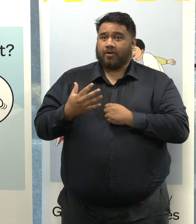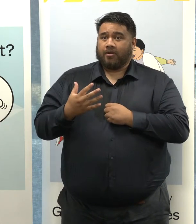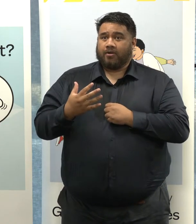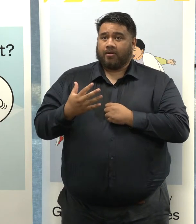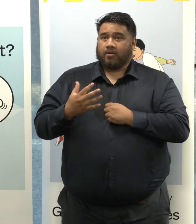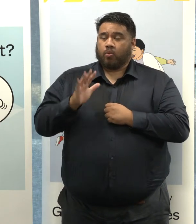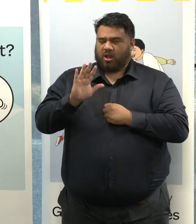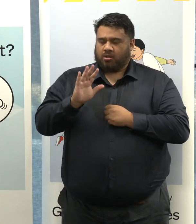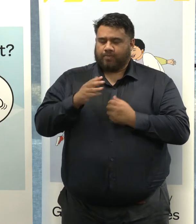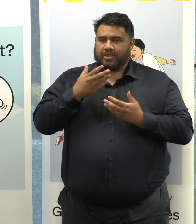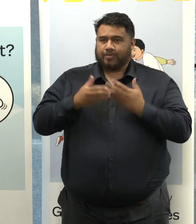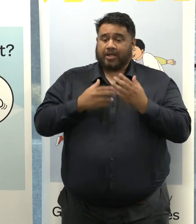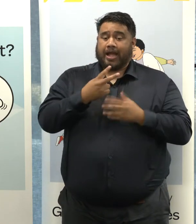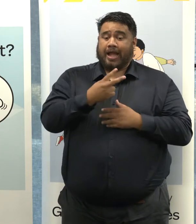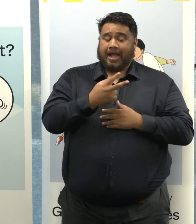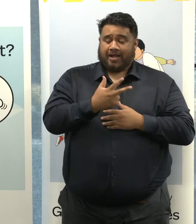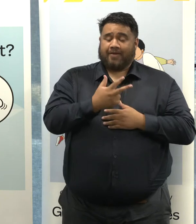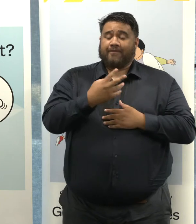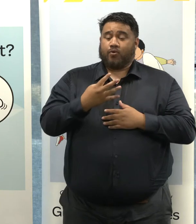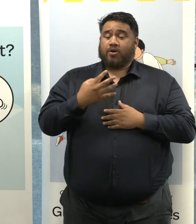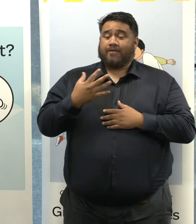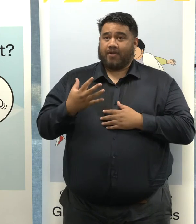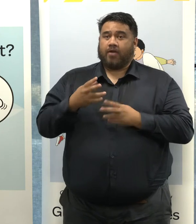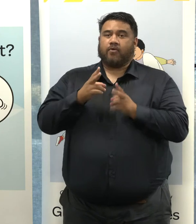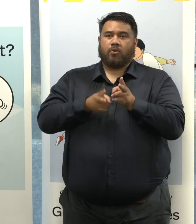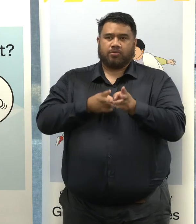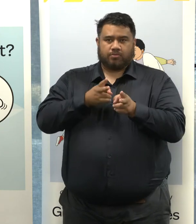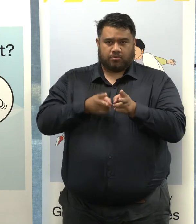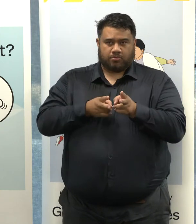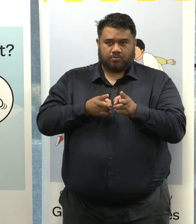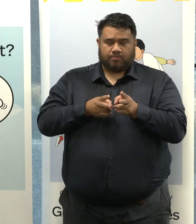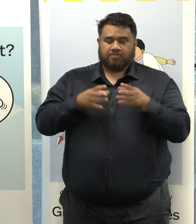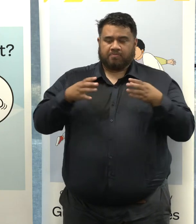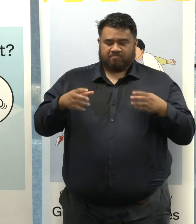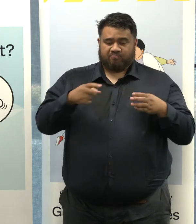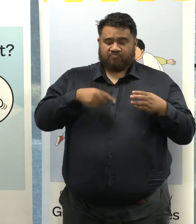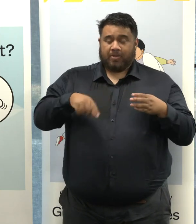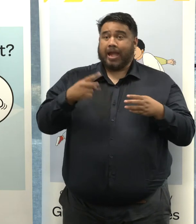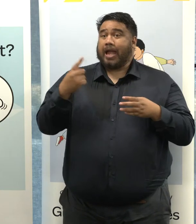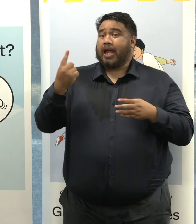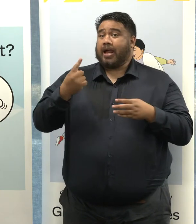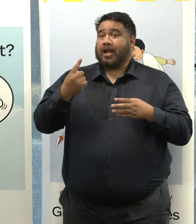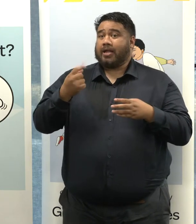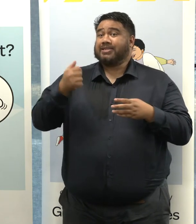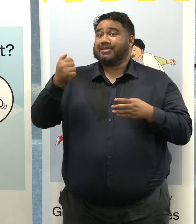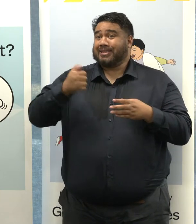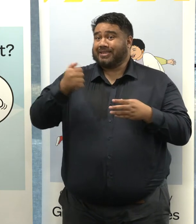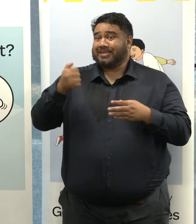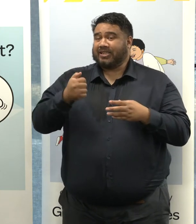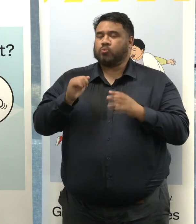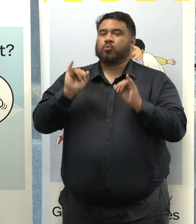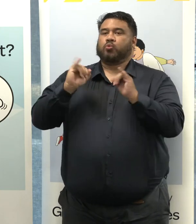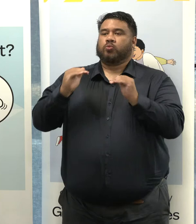new community cases of COVID-1.